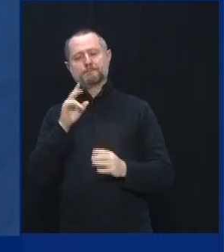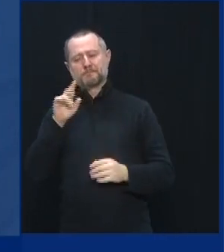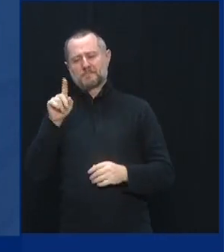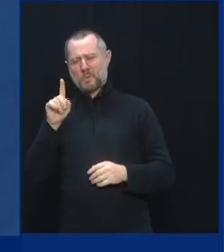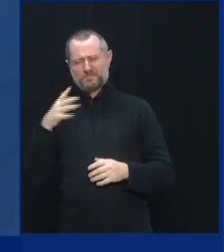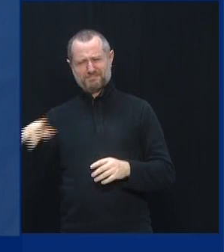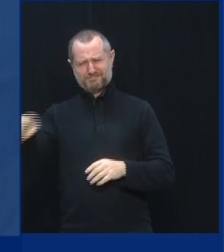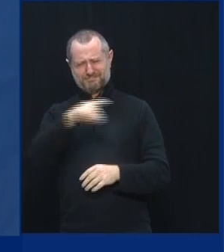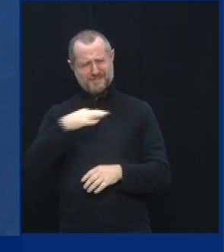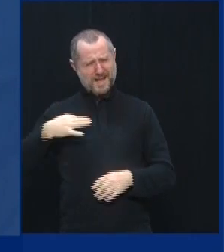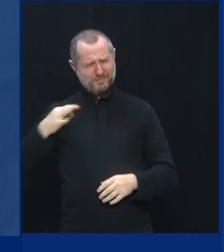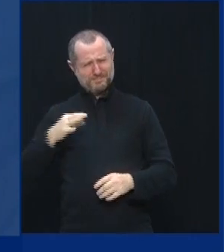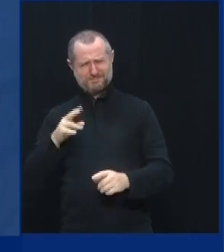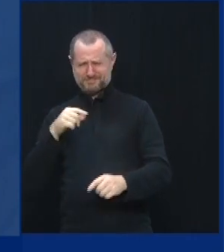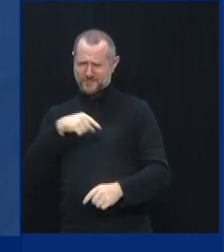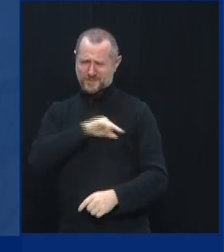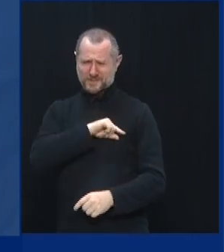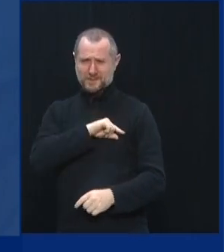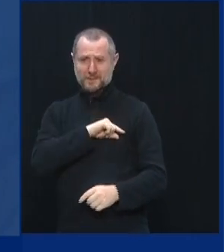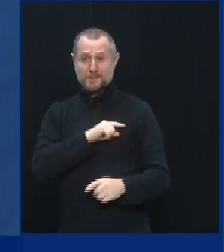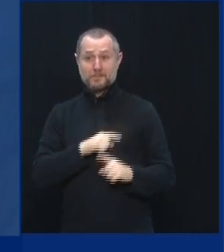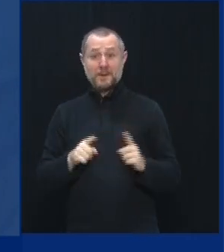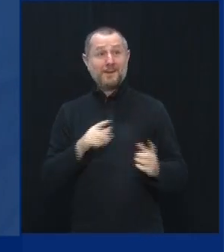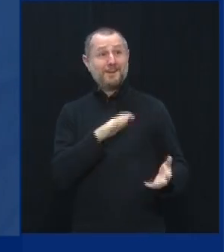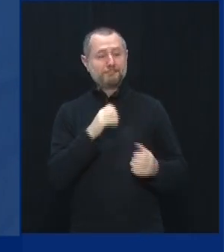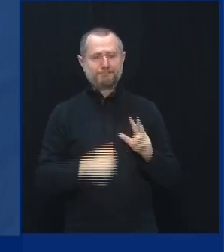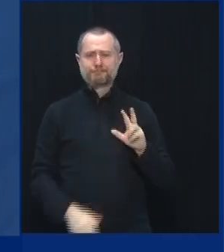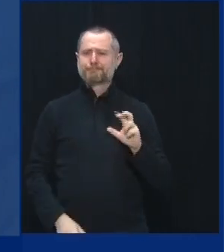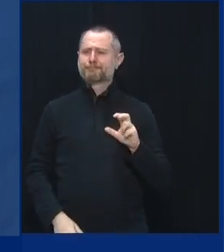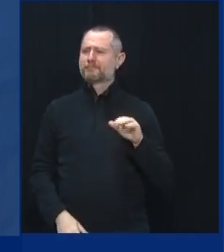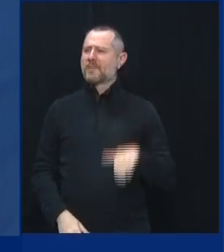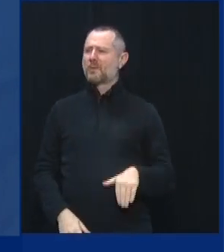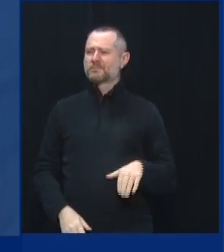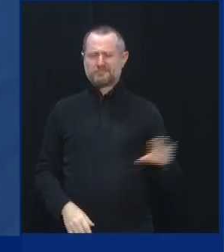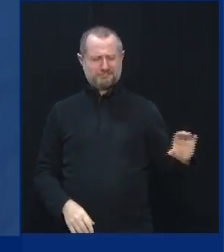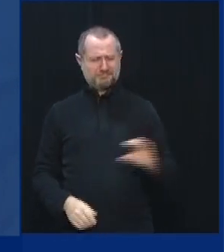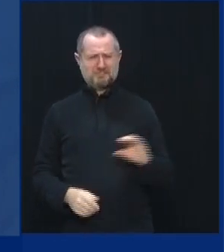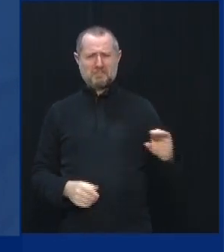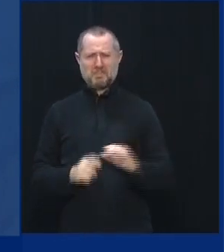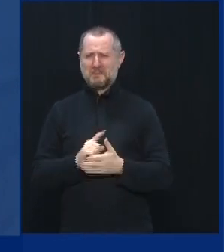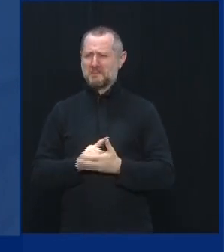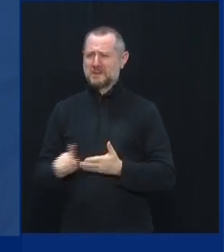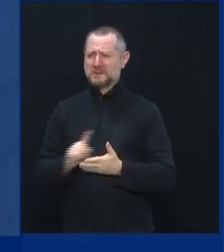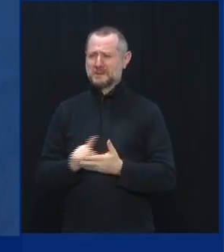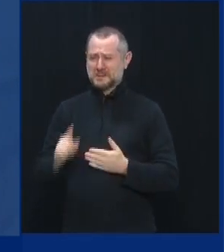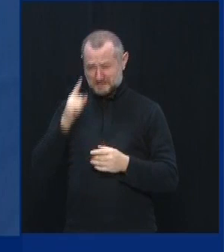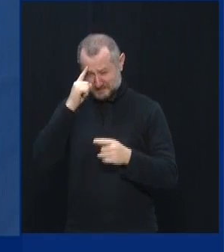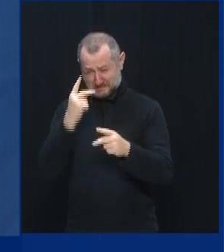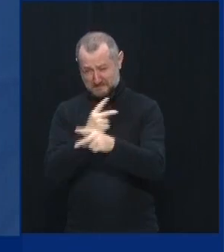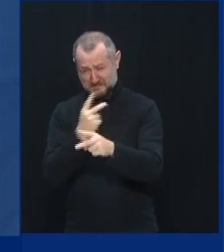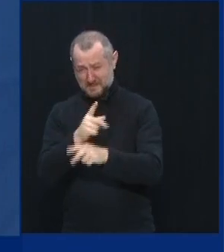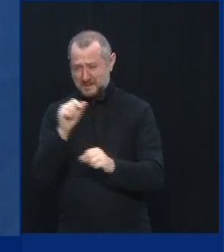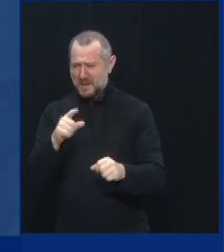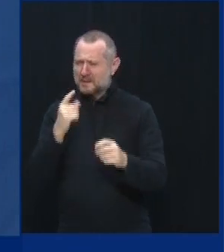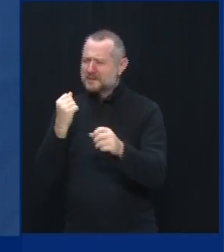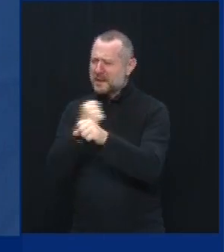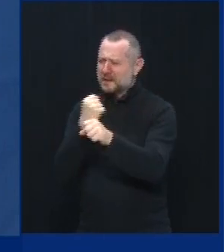IT'S A SUPPLY ISSUE. WE HAVE 7.1 MILLION PEOPLE WHO ARE ELIGIBLE.